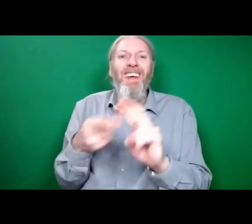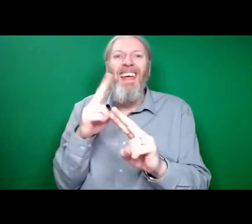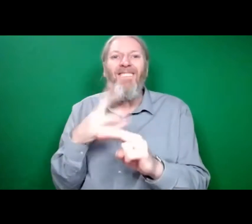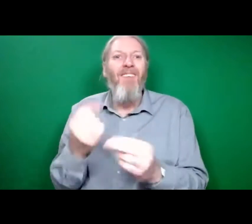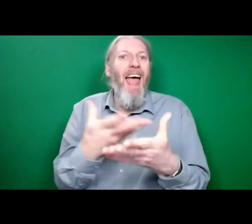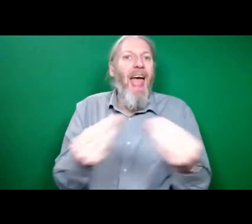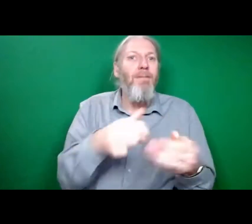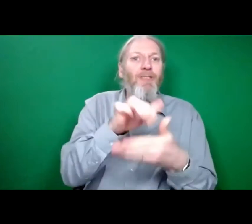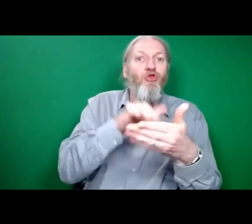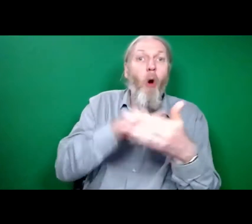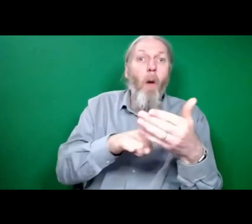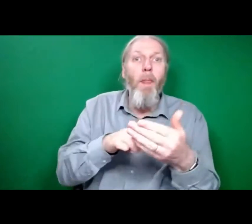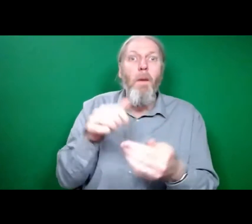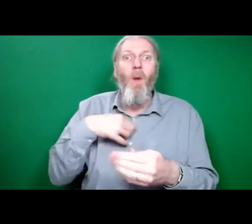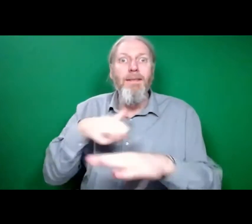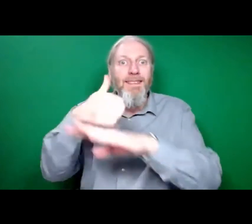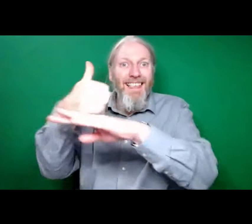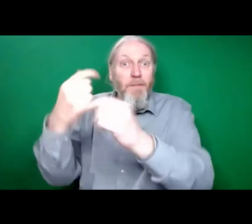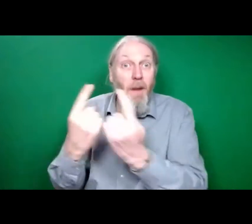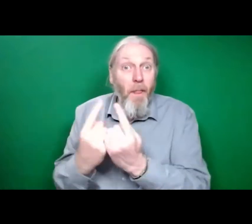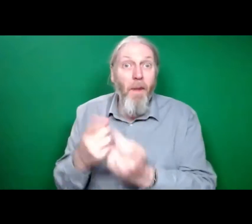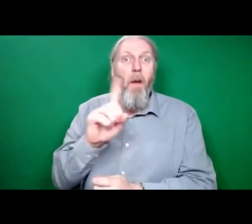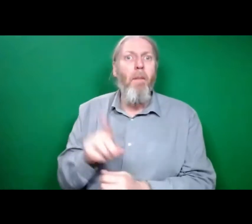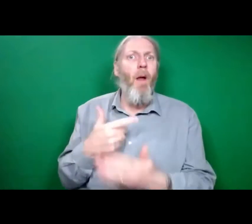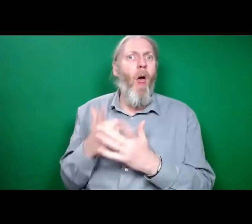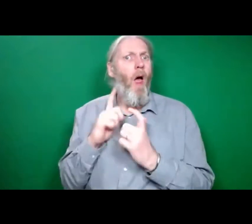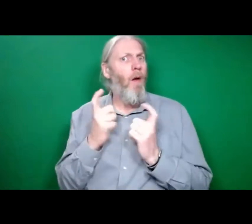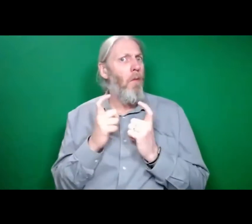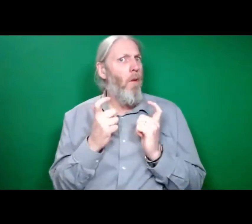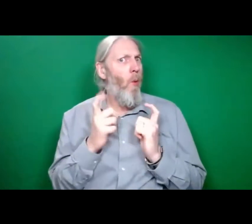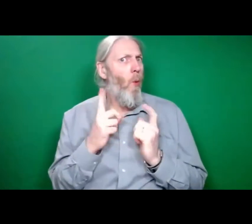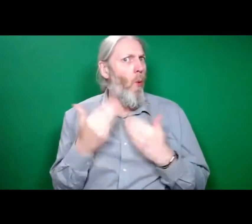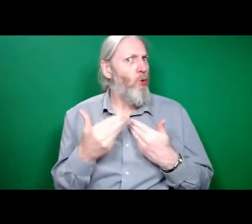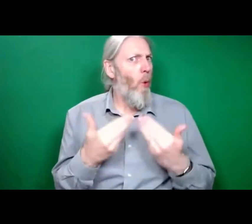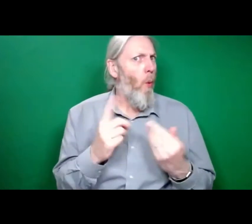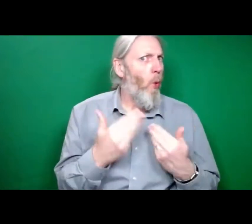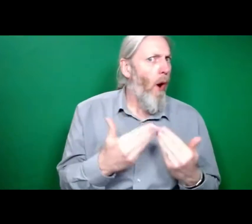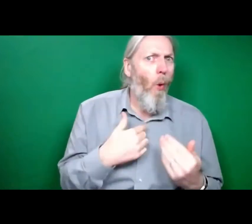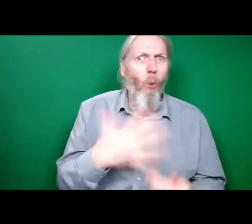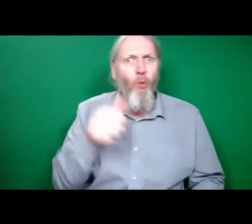I think the challenge about inclusion goes to all levels of this kind of high street intervention. I